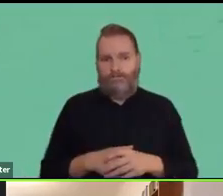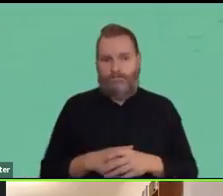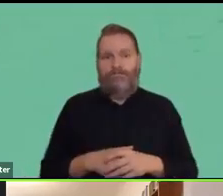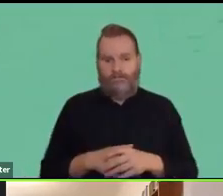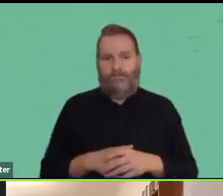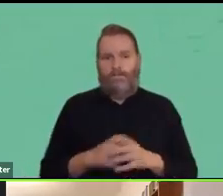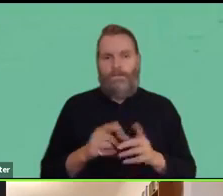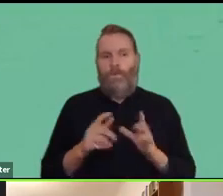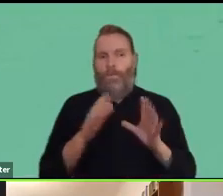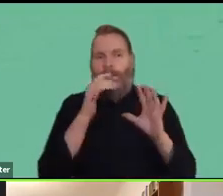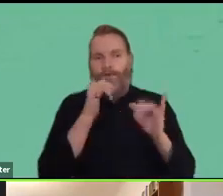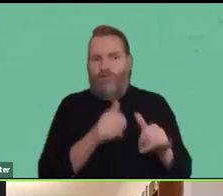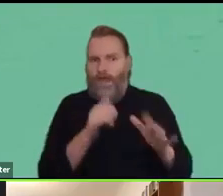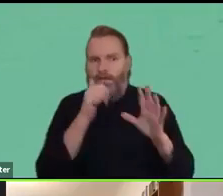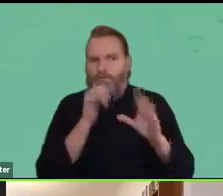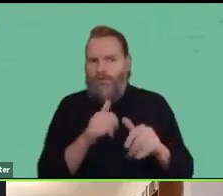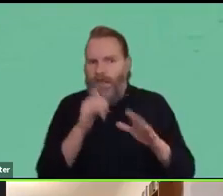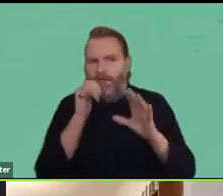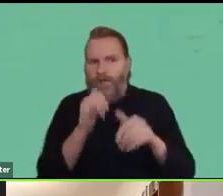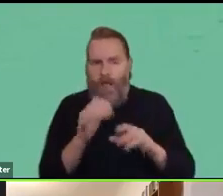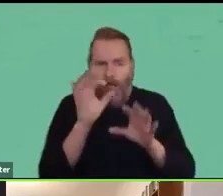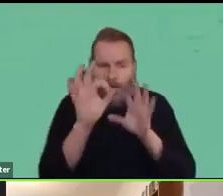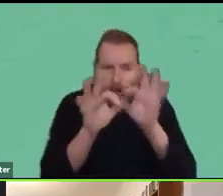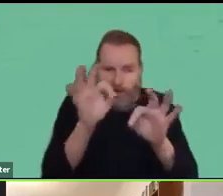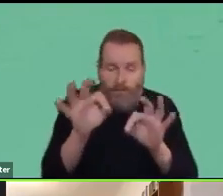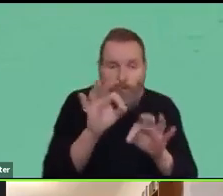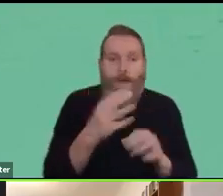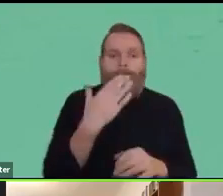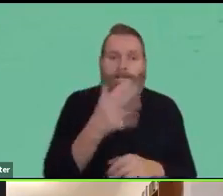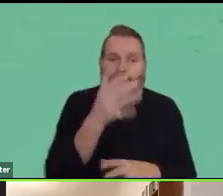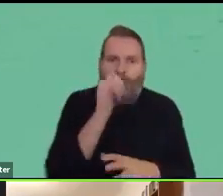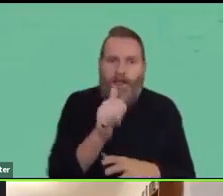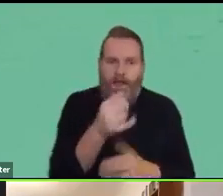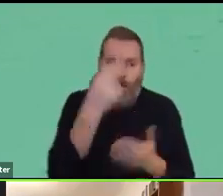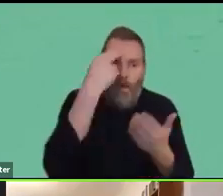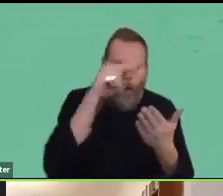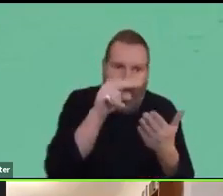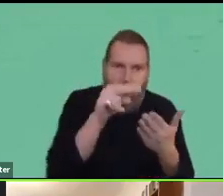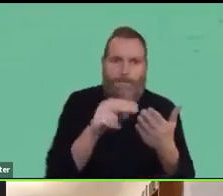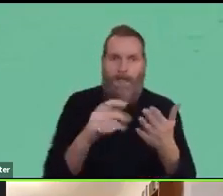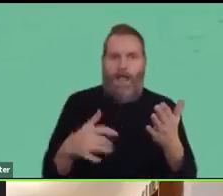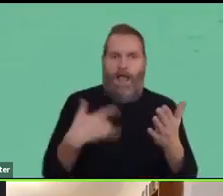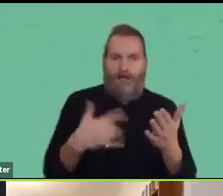we've got your correct contact details, make sure that if you're registered for a ballot paper and